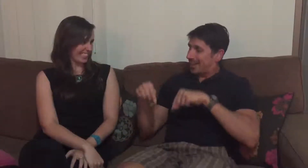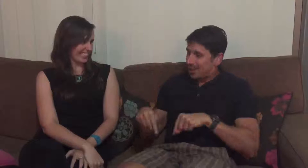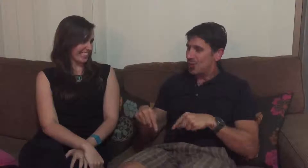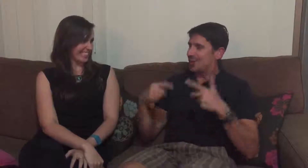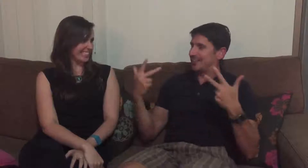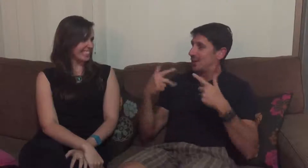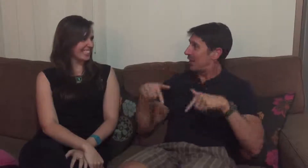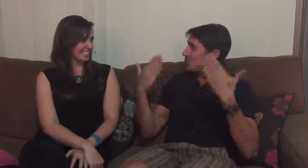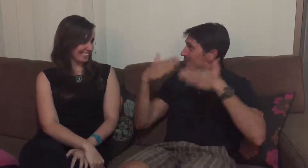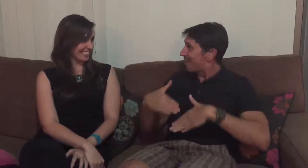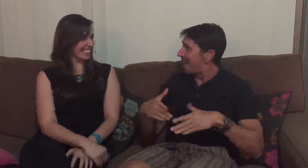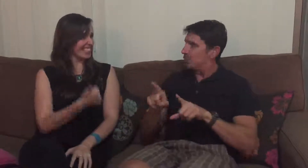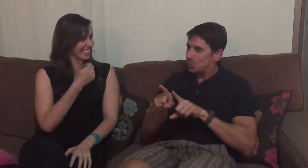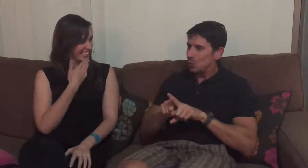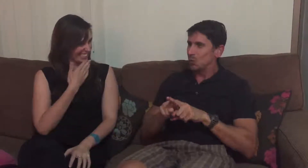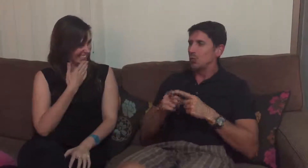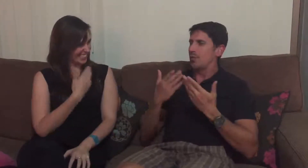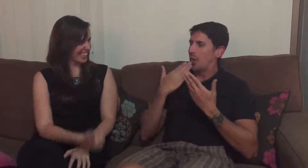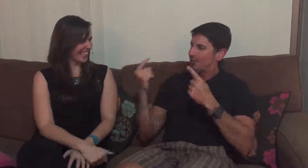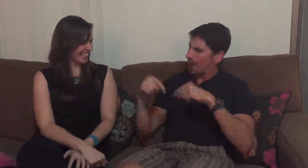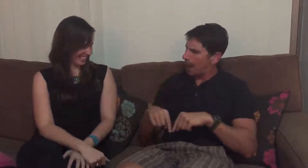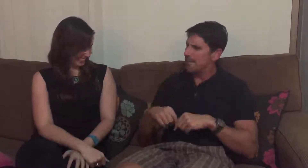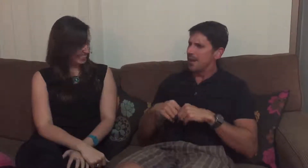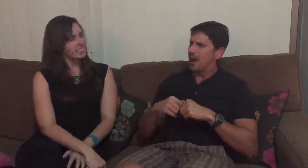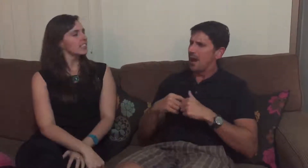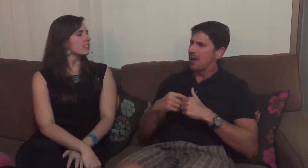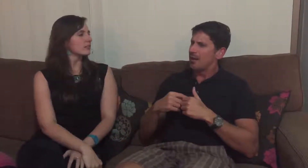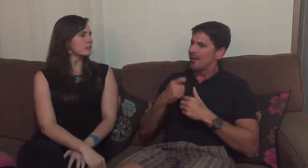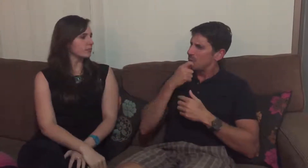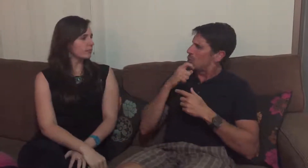Thank you for joining me tonight. I have a few questions for you.